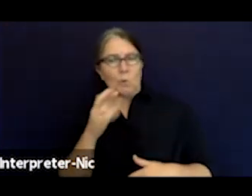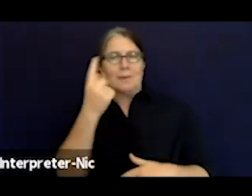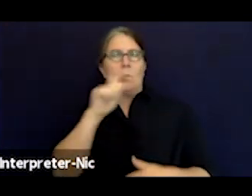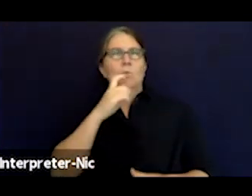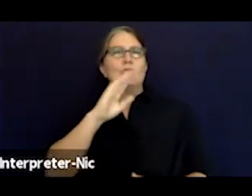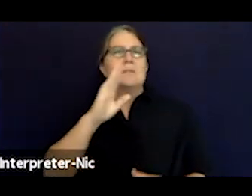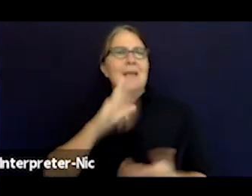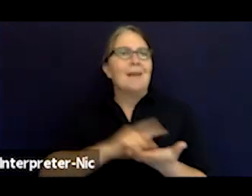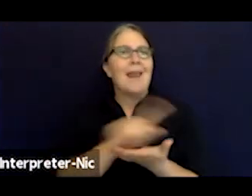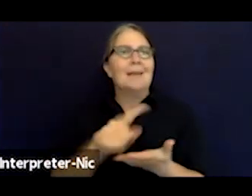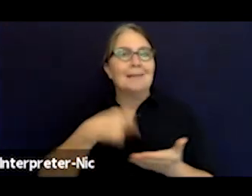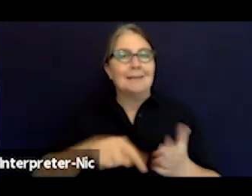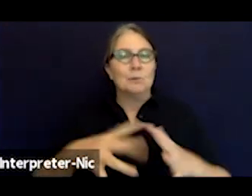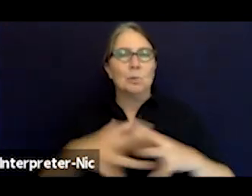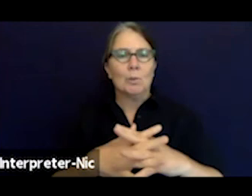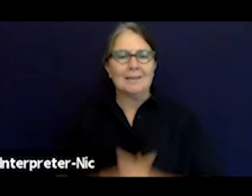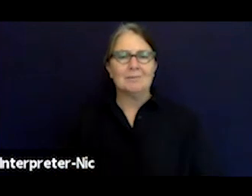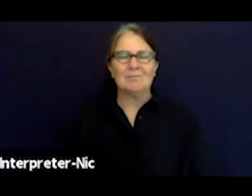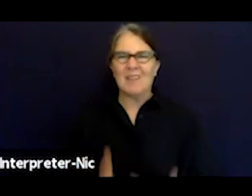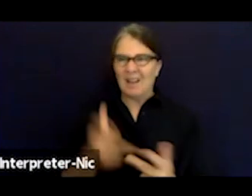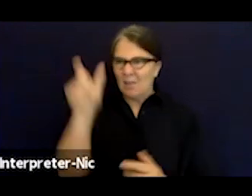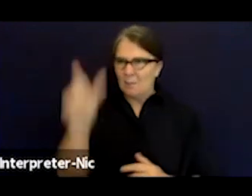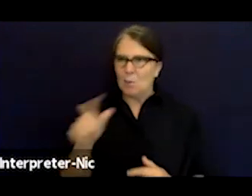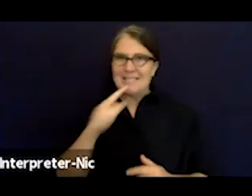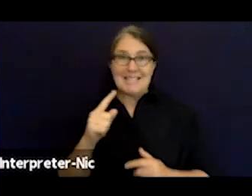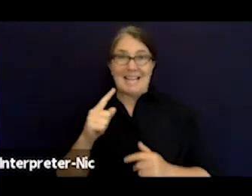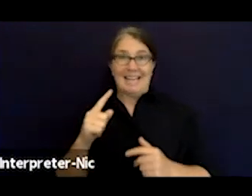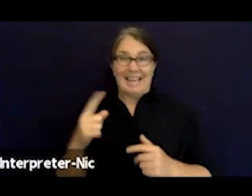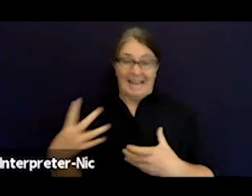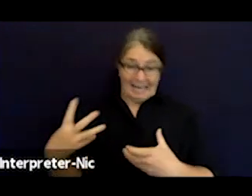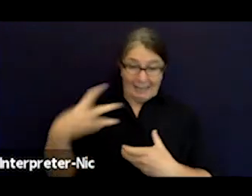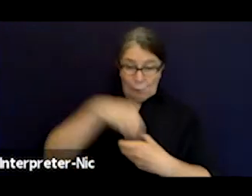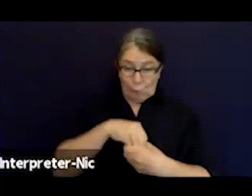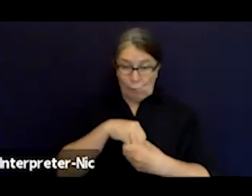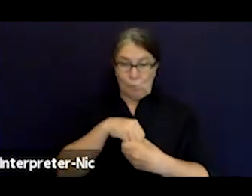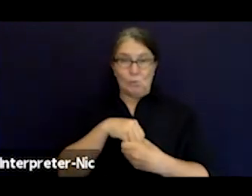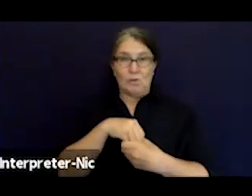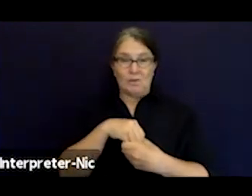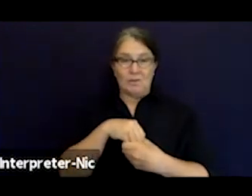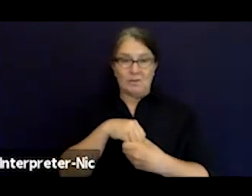inclusive design into lesson plans from the outset.” Yes, absolutely. A couple more votes for